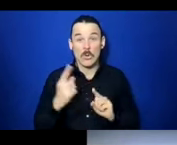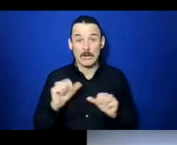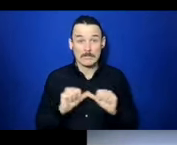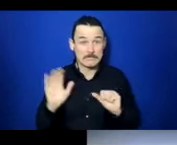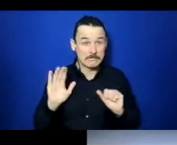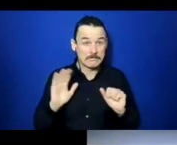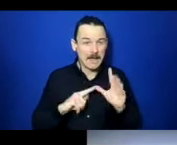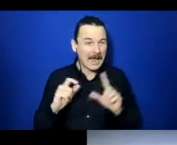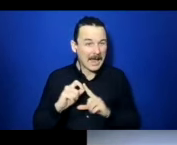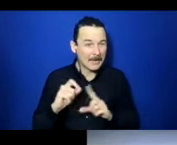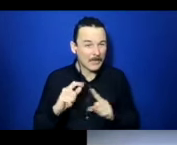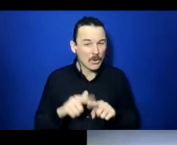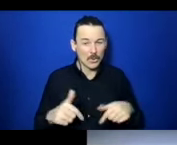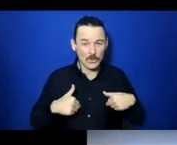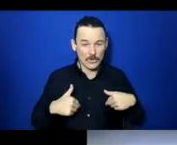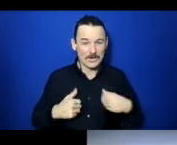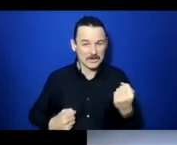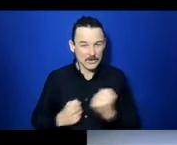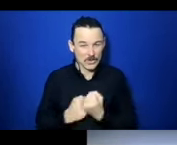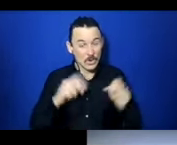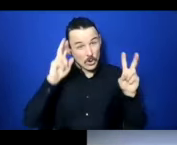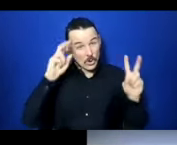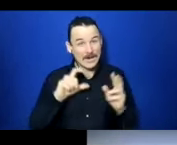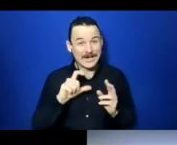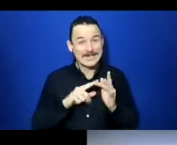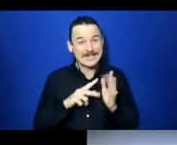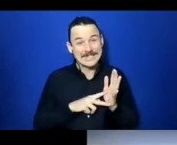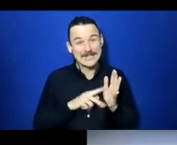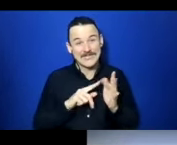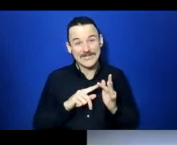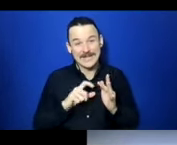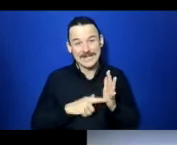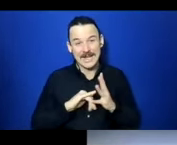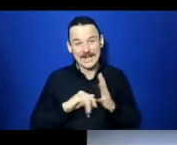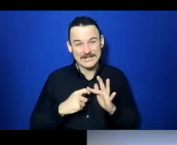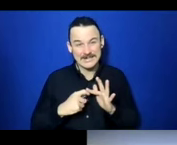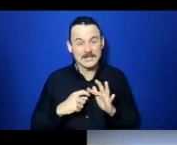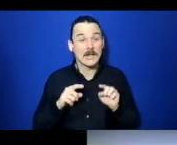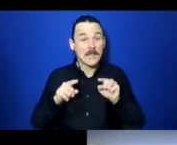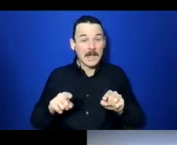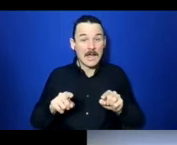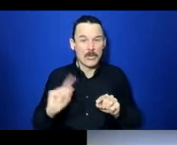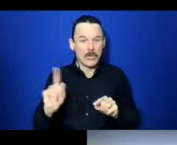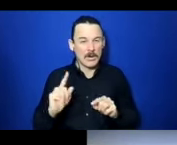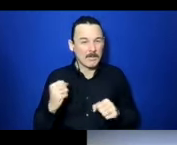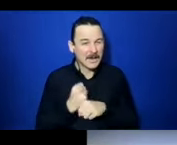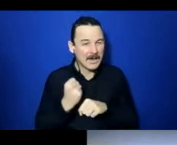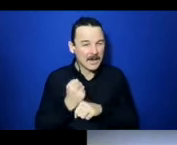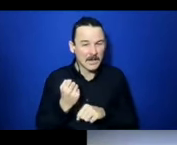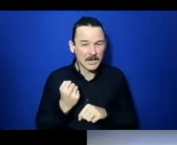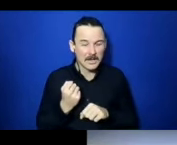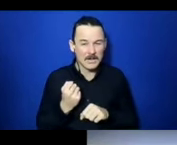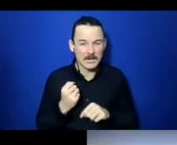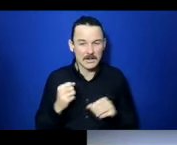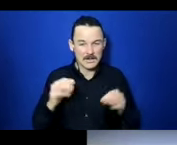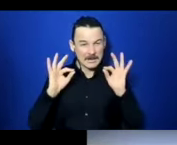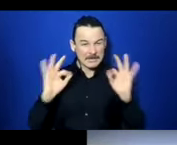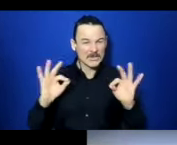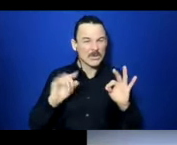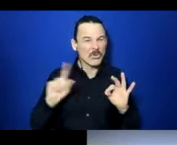called CIVITAS. It has built out a unique blockchain technology to really empower